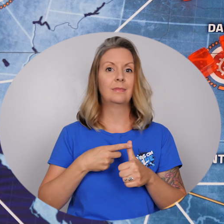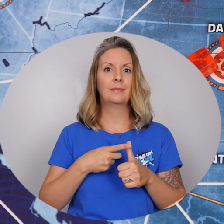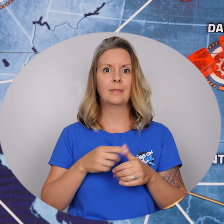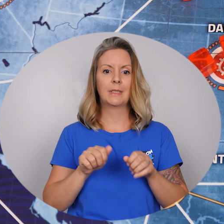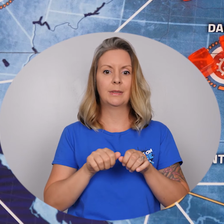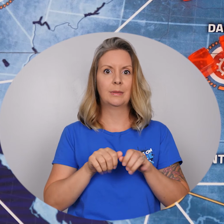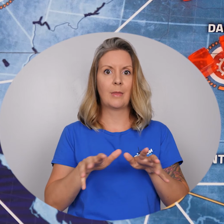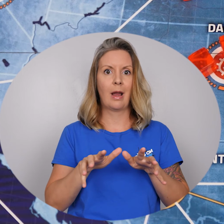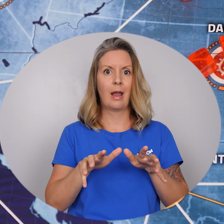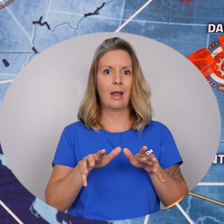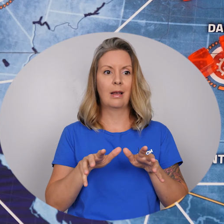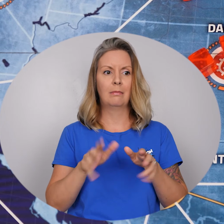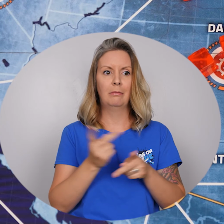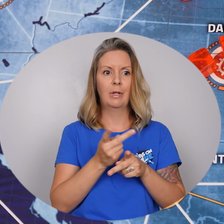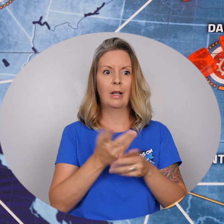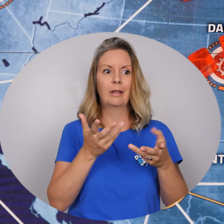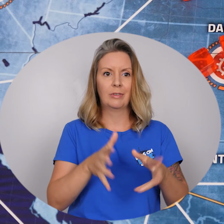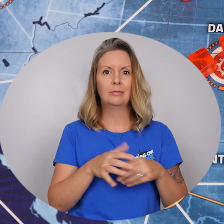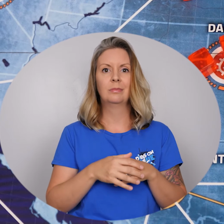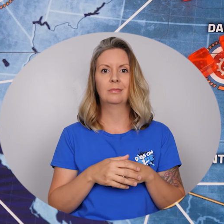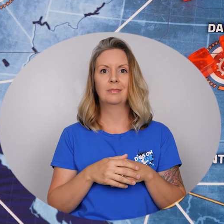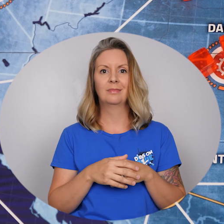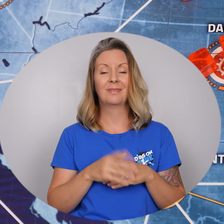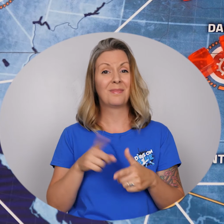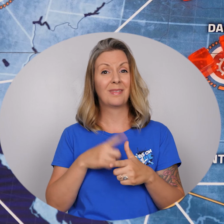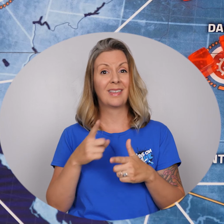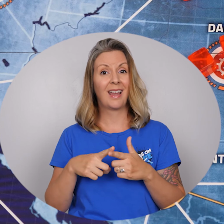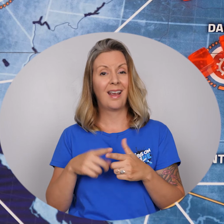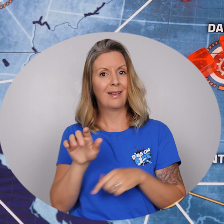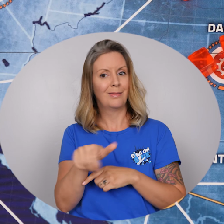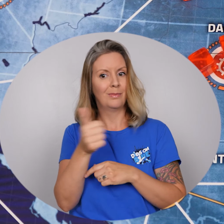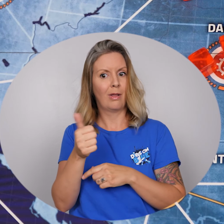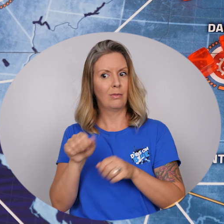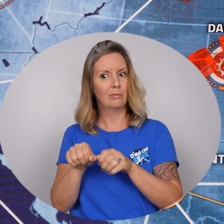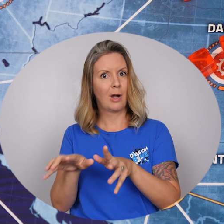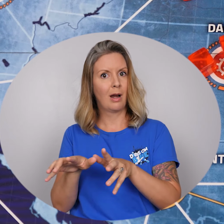is called an outbreak chain. First, finish resolving the initial outbreak, which we’ve